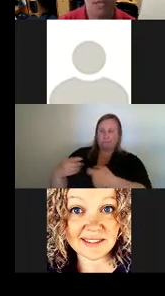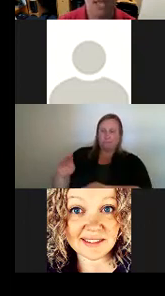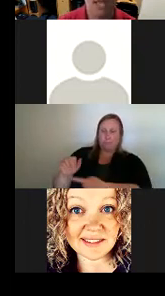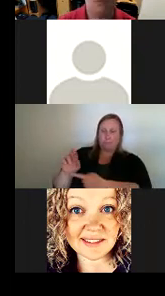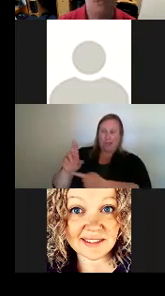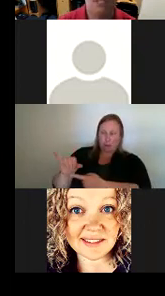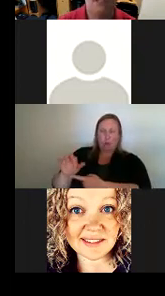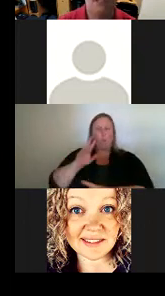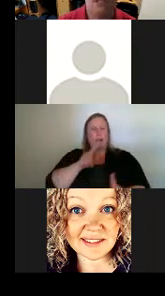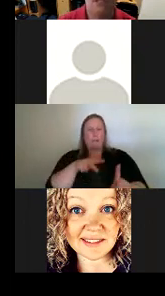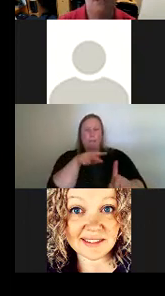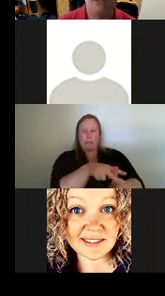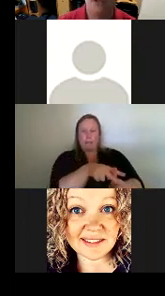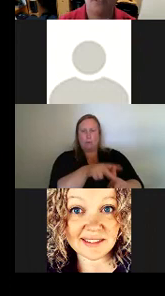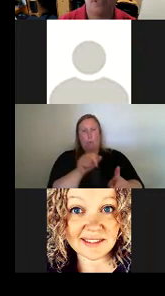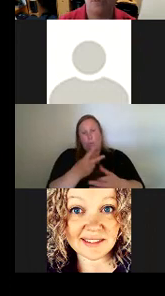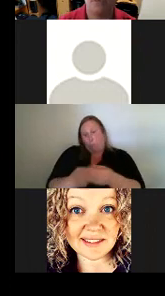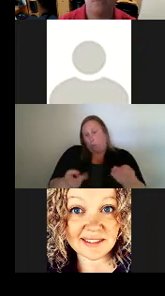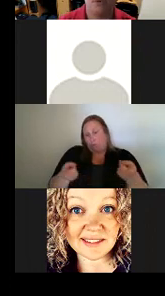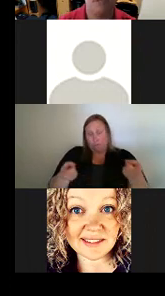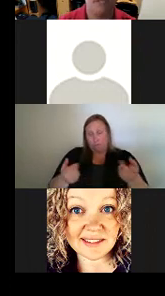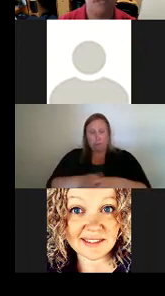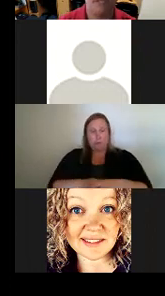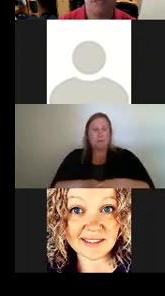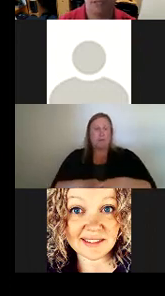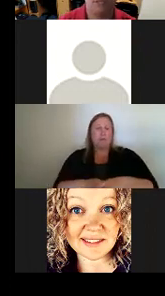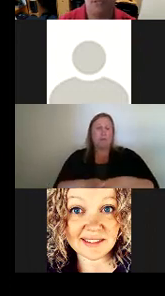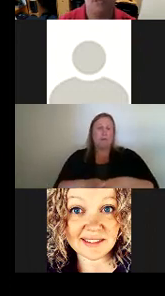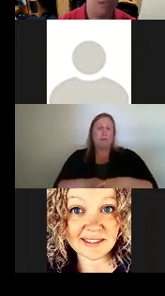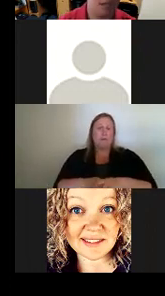WITH THESE YOU OFTEN CAN DO MUCH MORE THAN JUST, YOU KNOW,